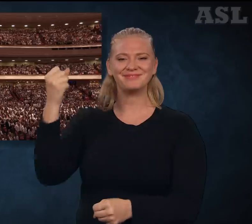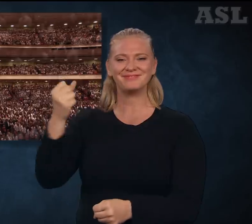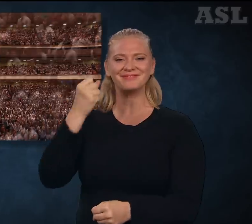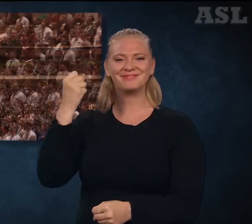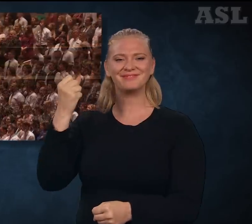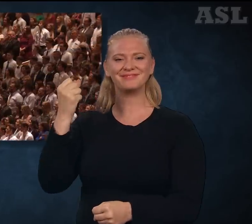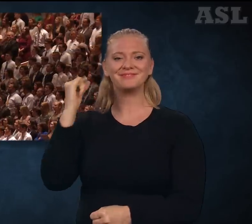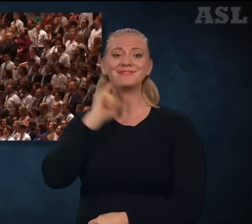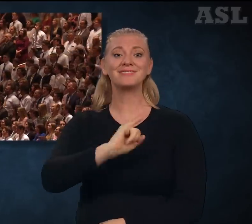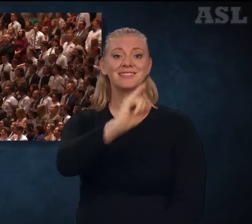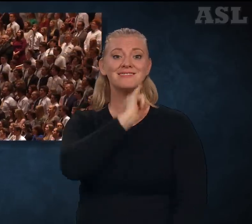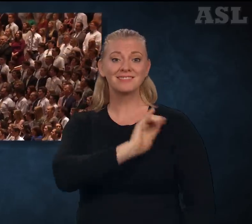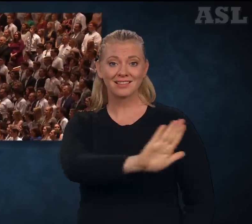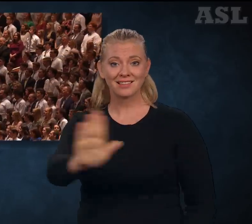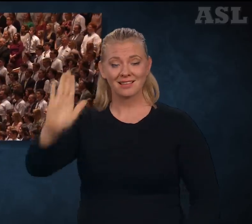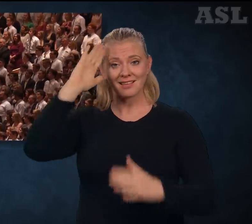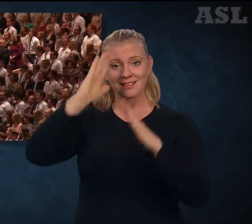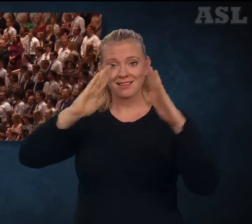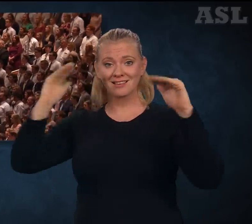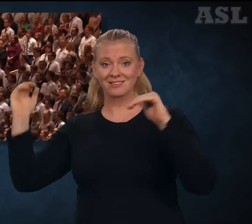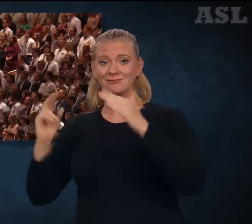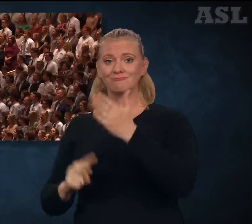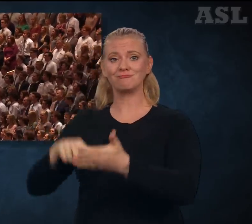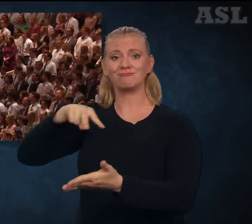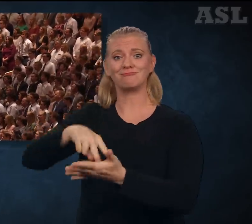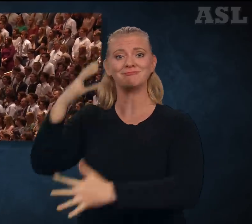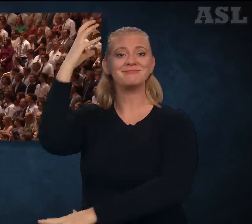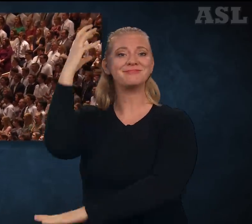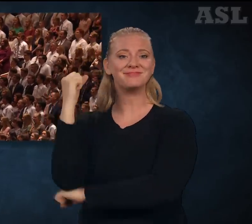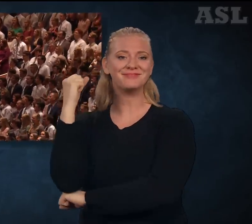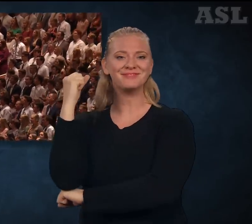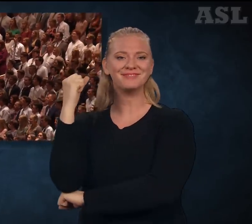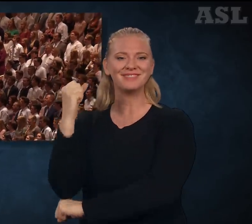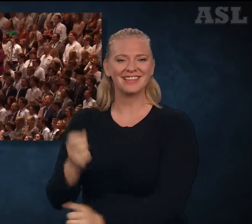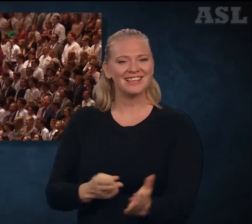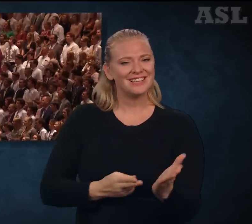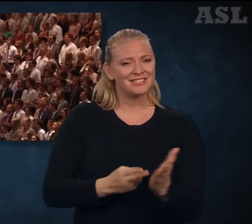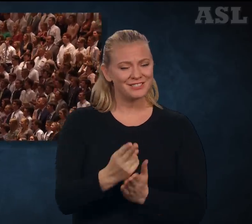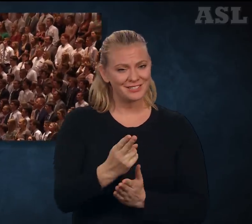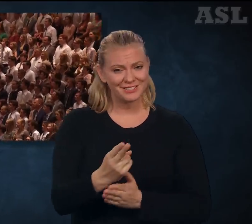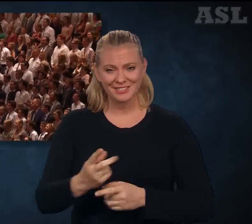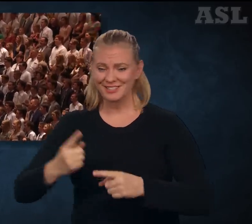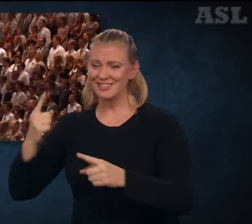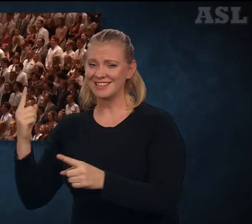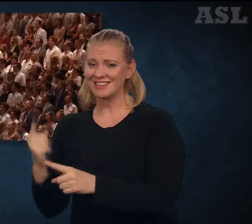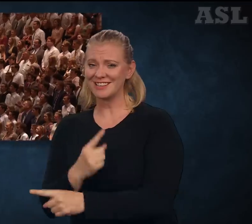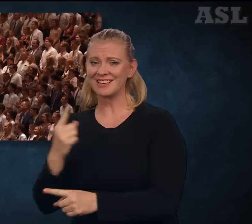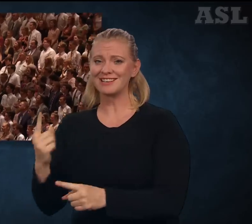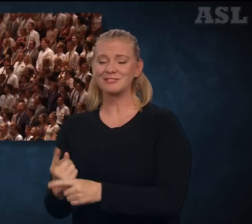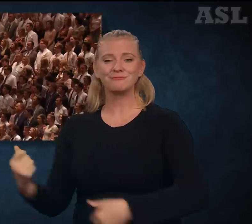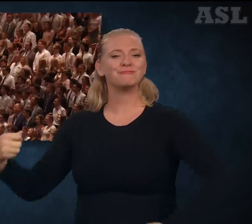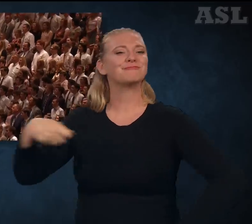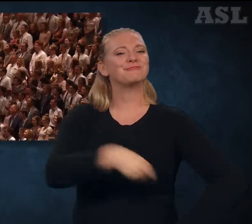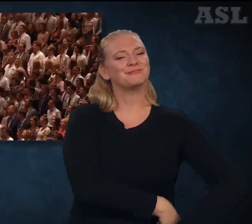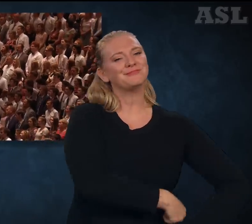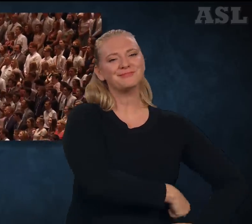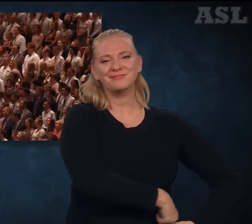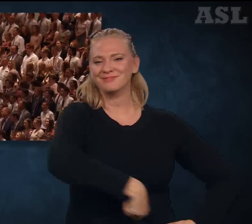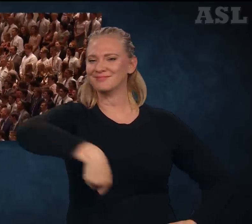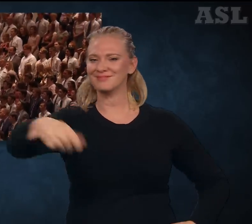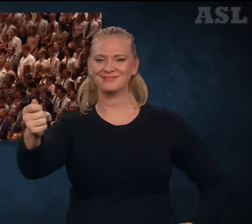HOPE OF ISRAEL, RISE IN MIGHT